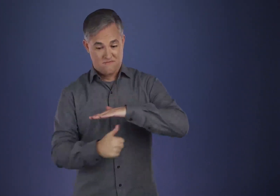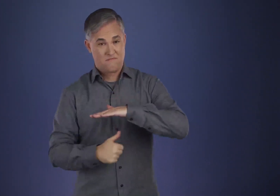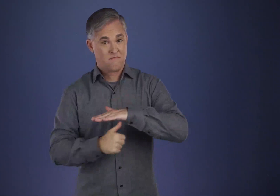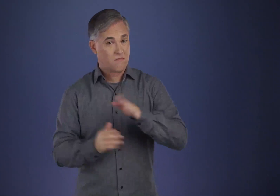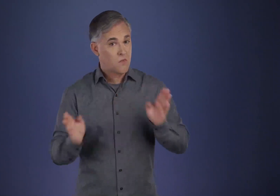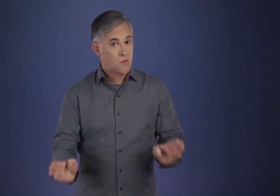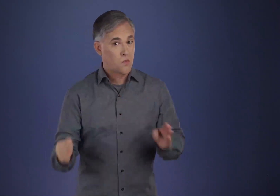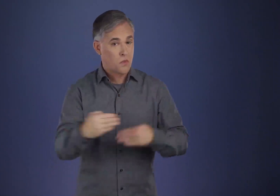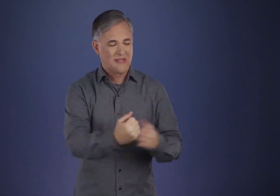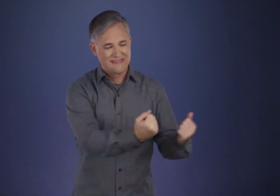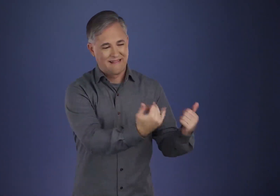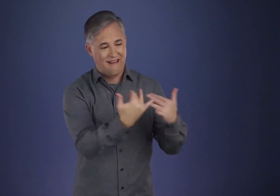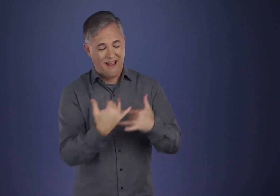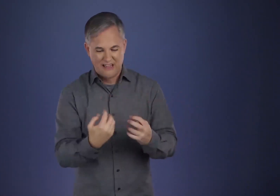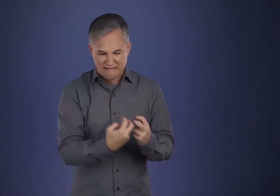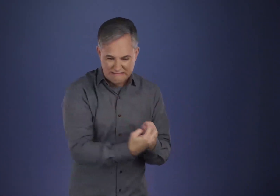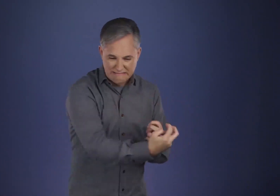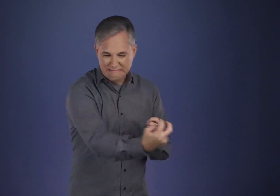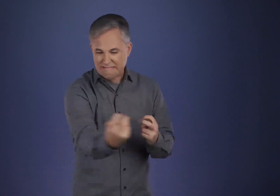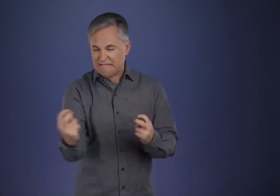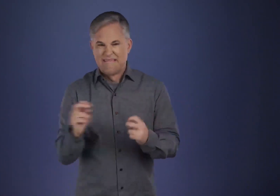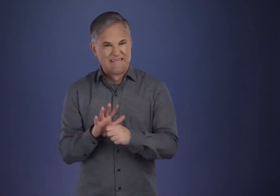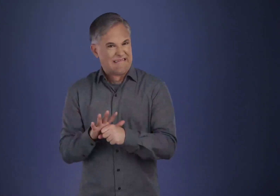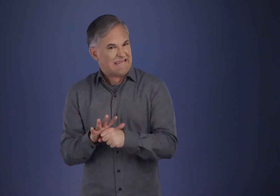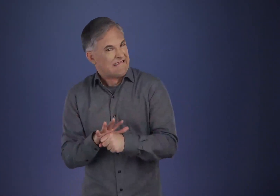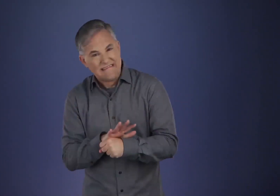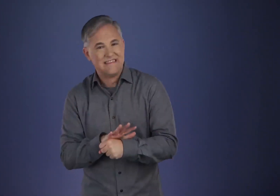With their wives they crowded into our downstairs parlor.